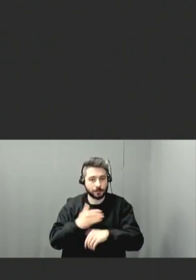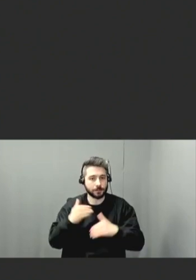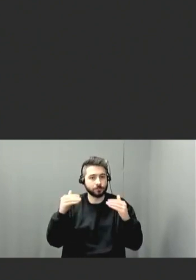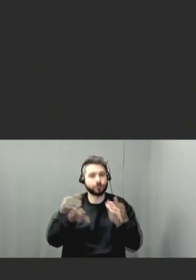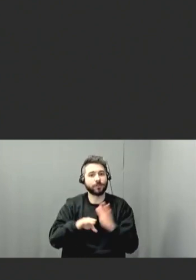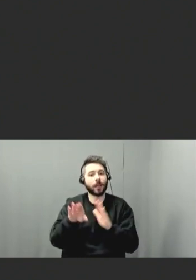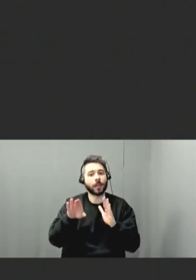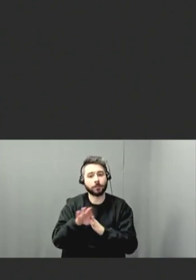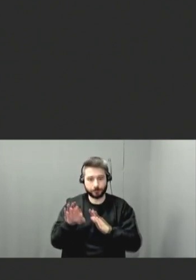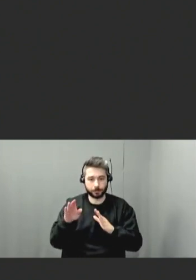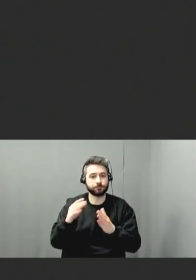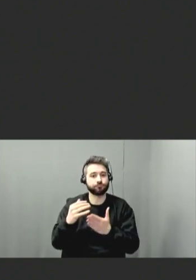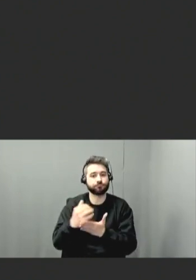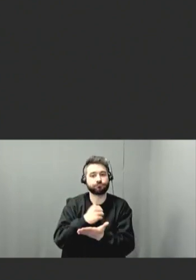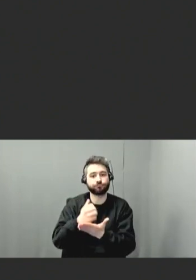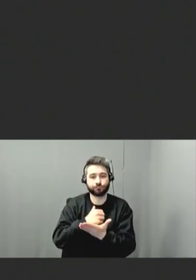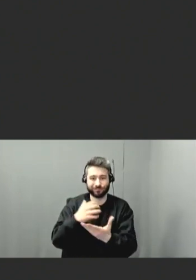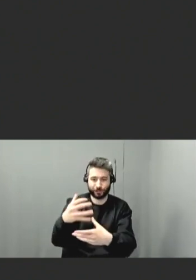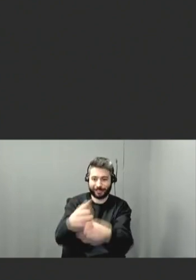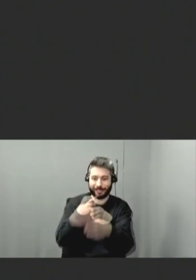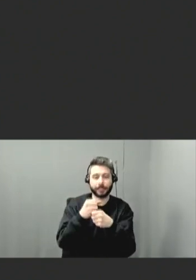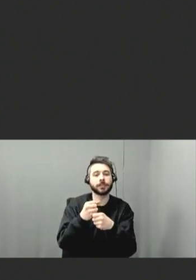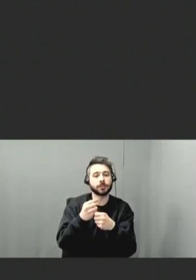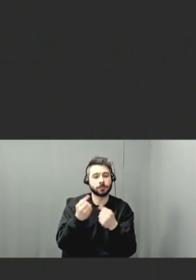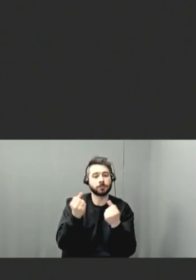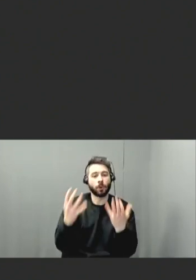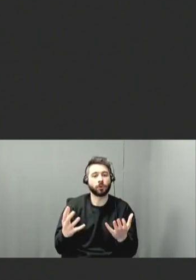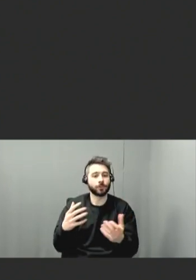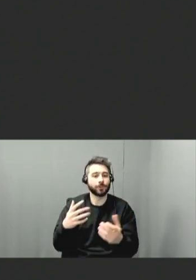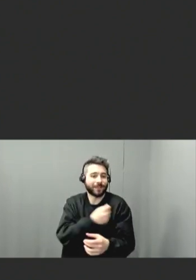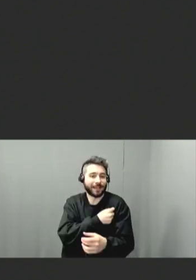procurement of multiple vaccine candidates and products.